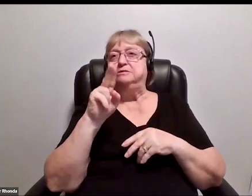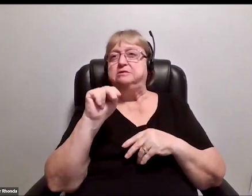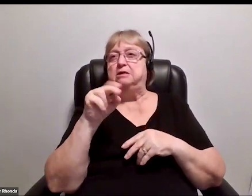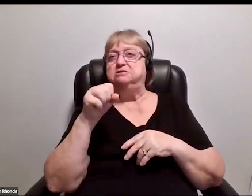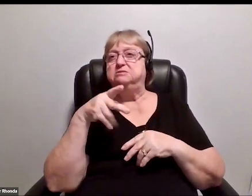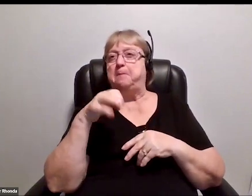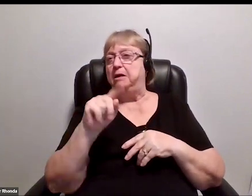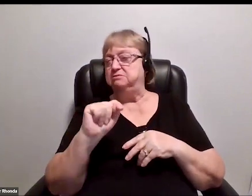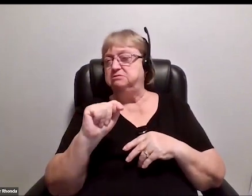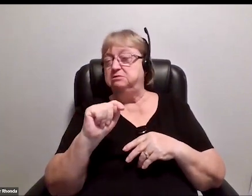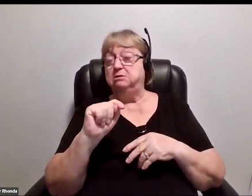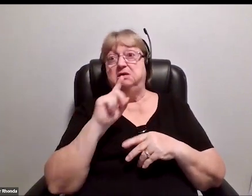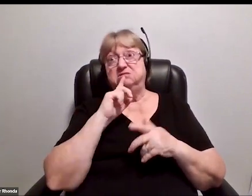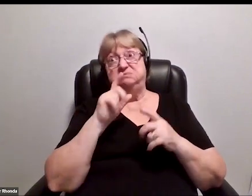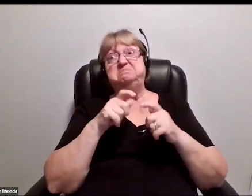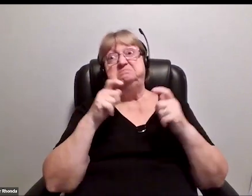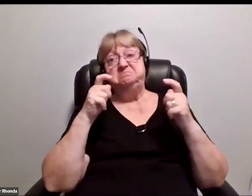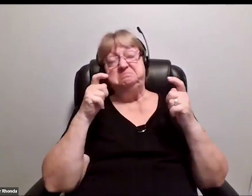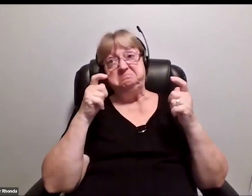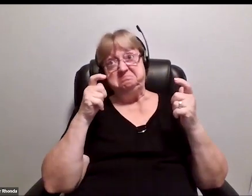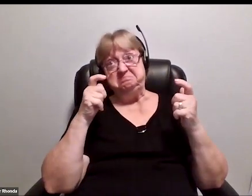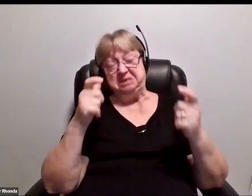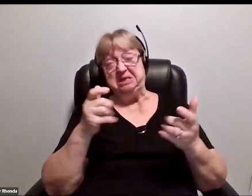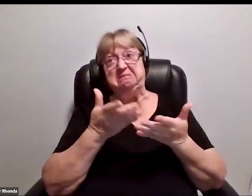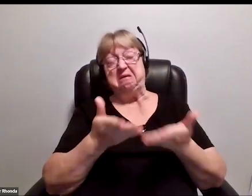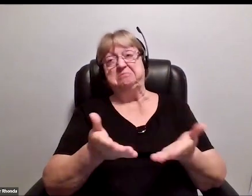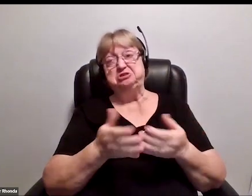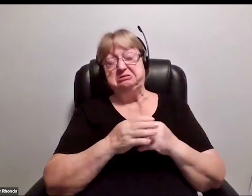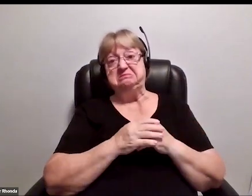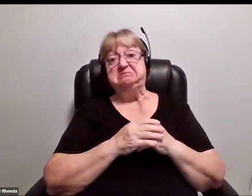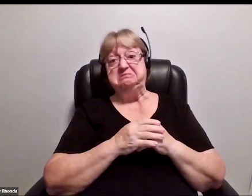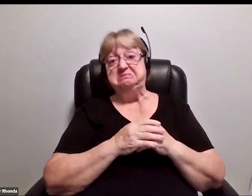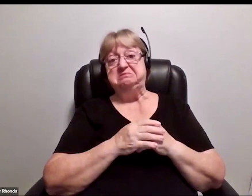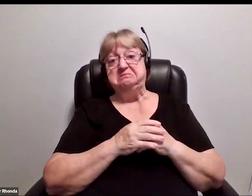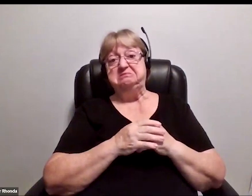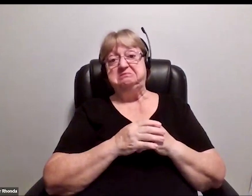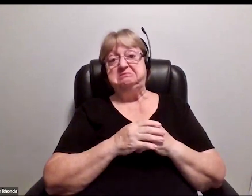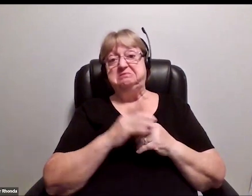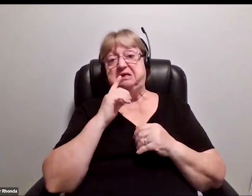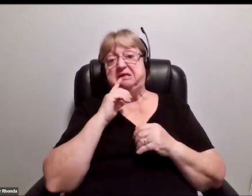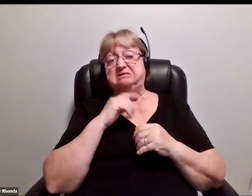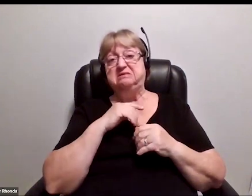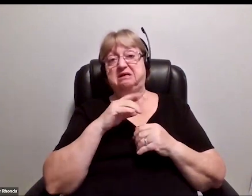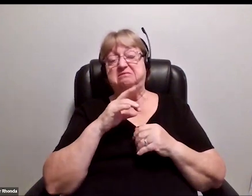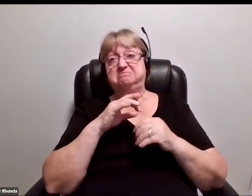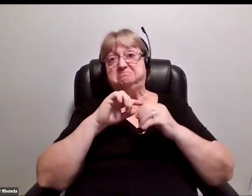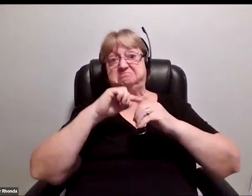It's pretty huge object. It is in a diameter is around half a meter.